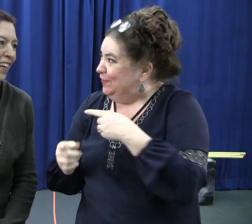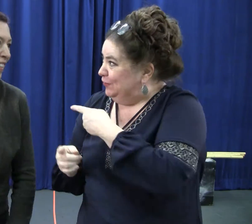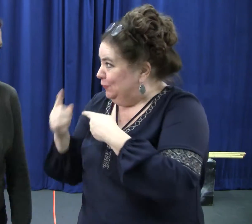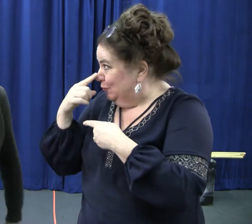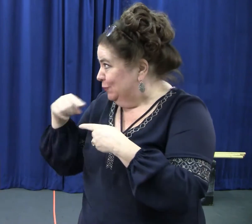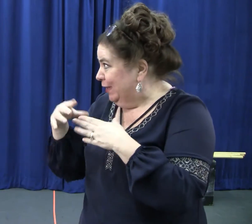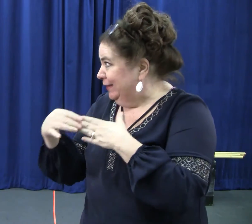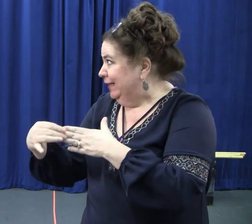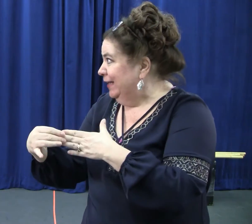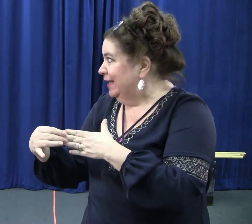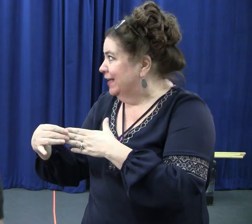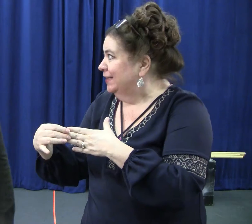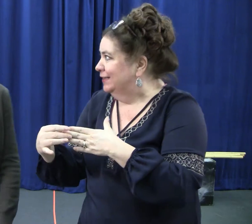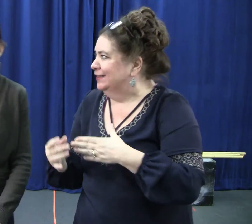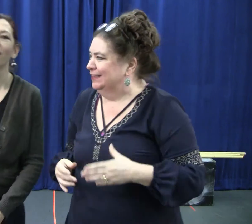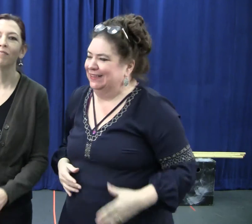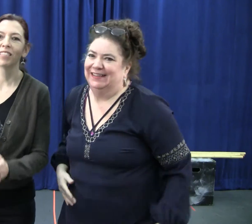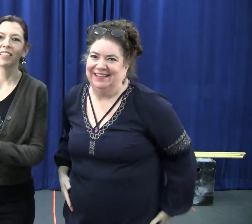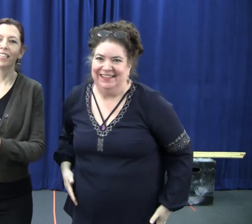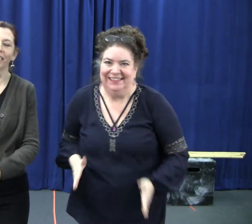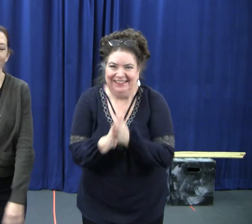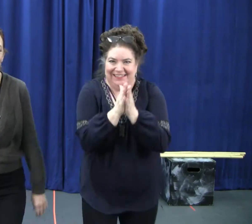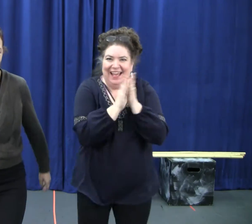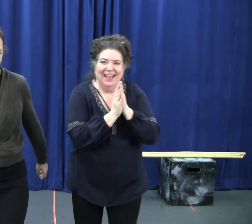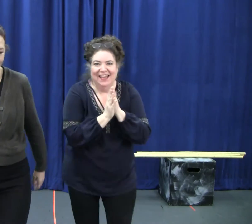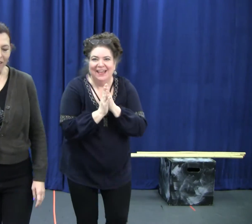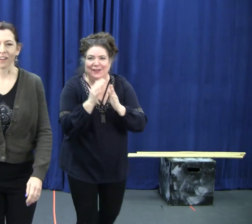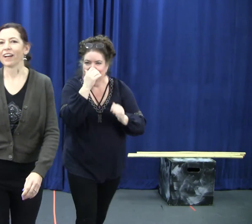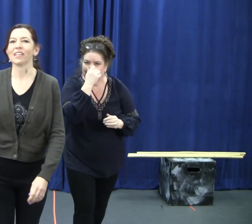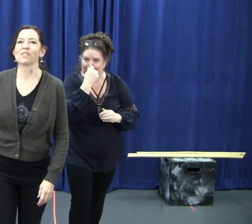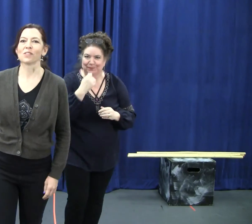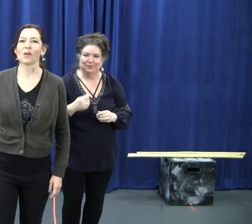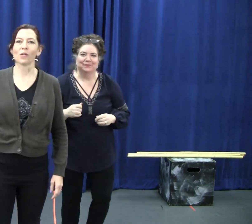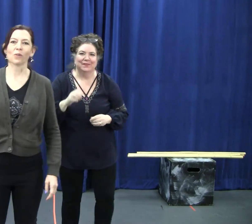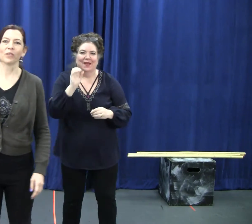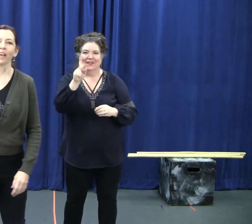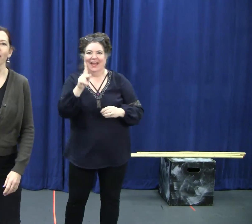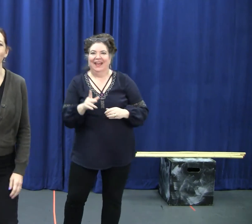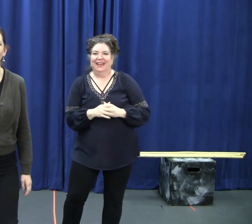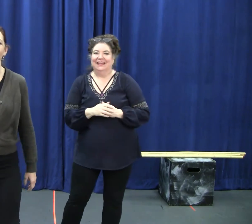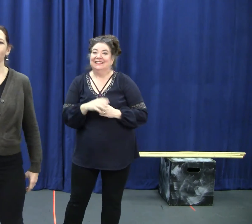great! (Luane) Would you mind leading (Heather) I would love to lead. All right, so yes we